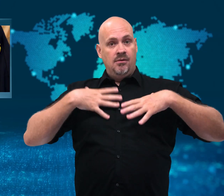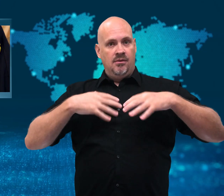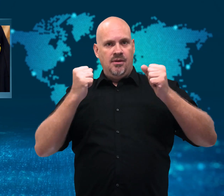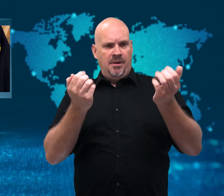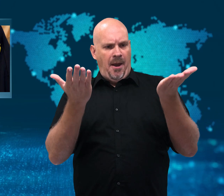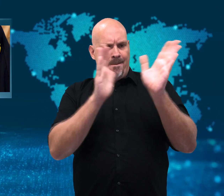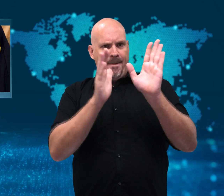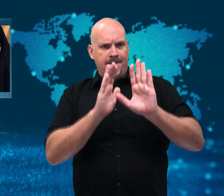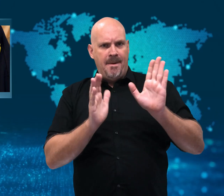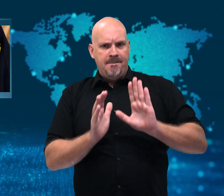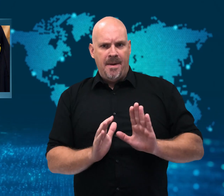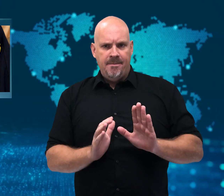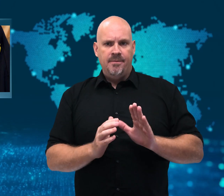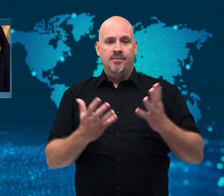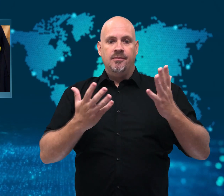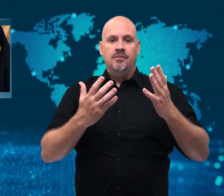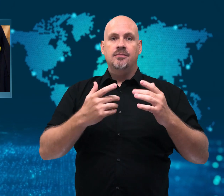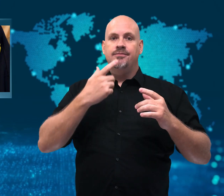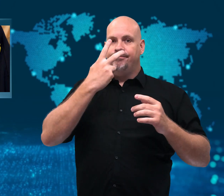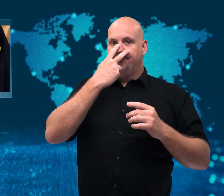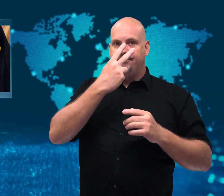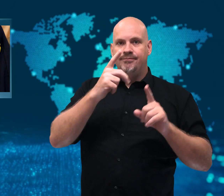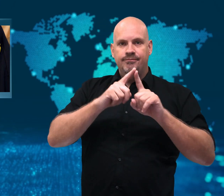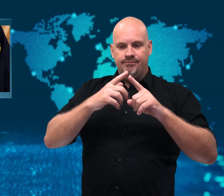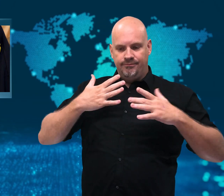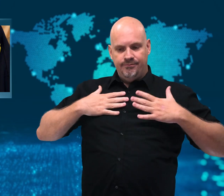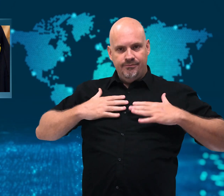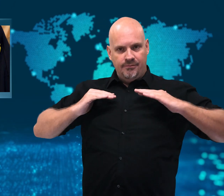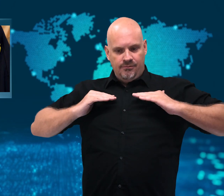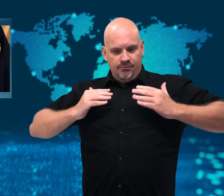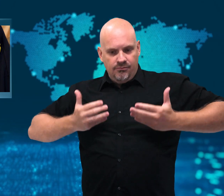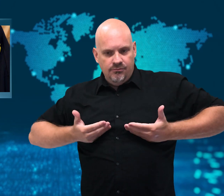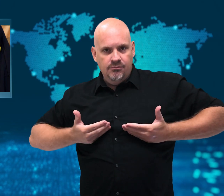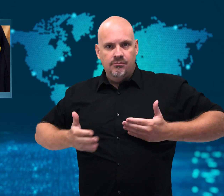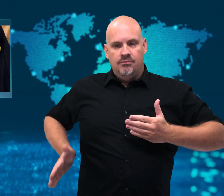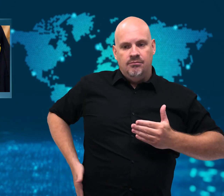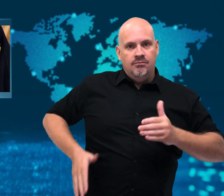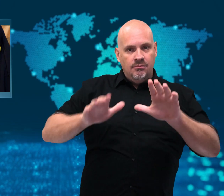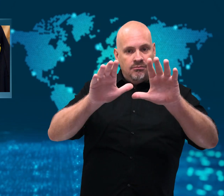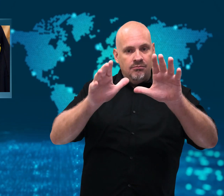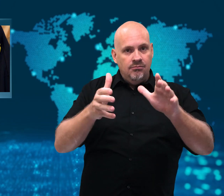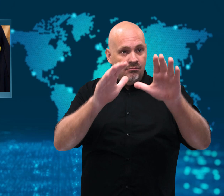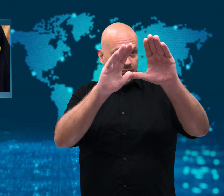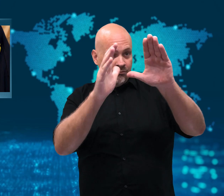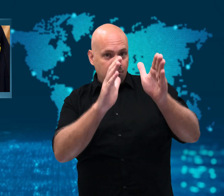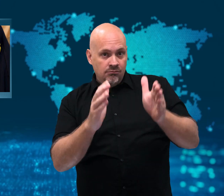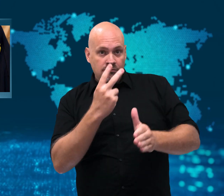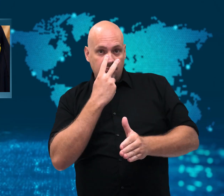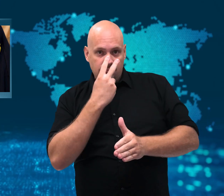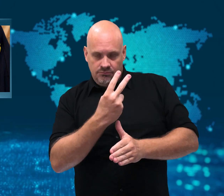because showing the shape of a breast or bottom is also a